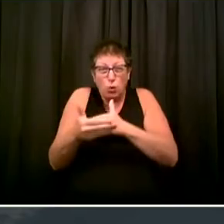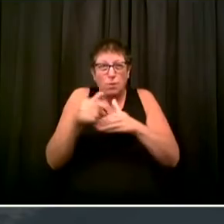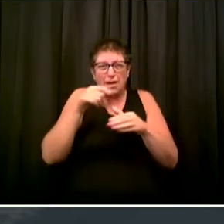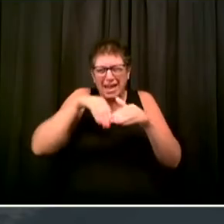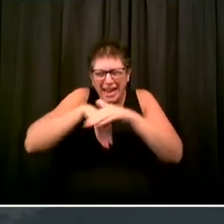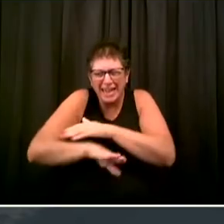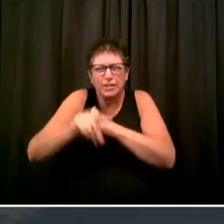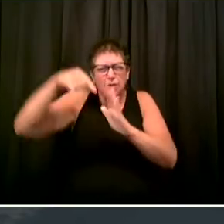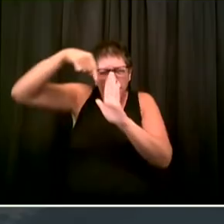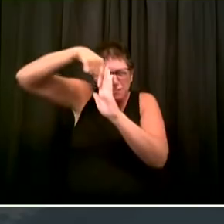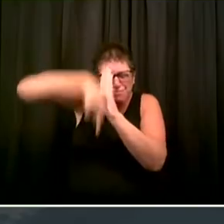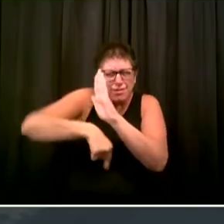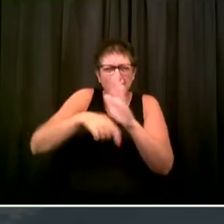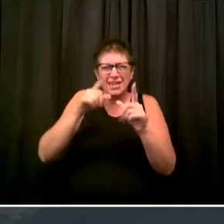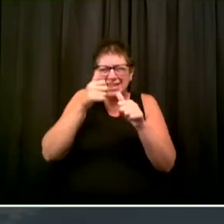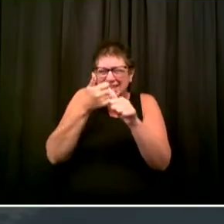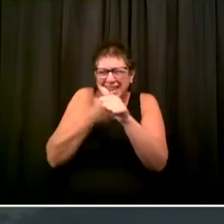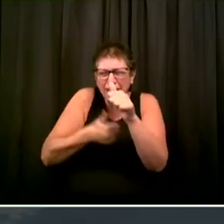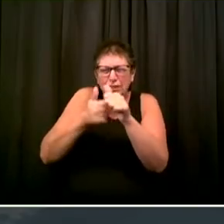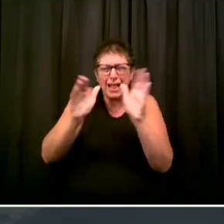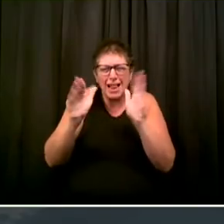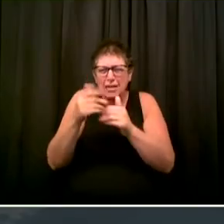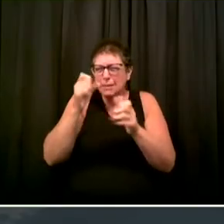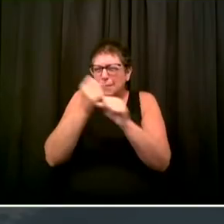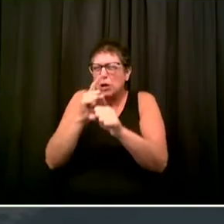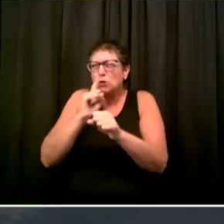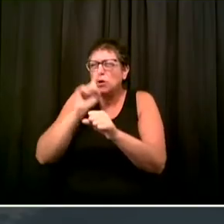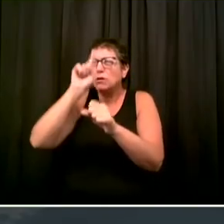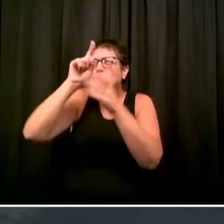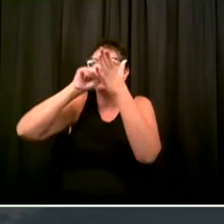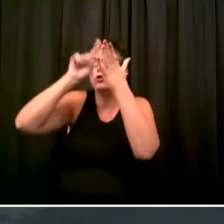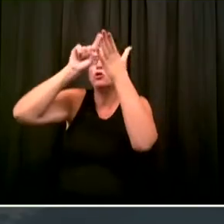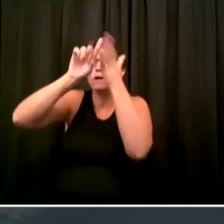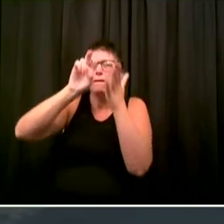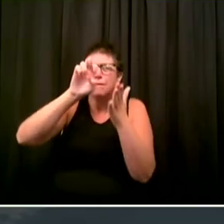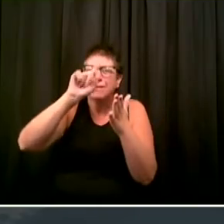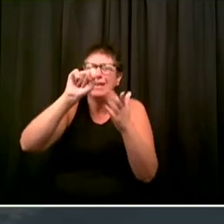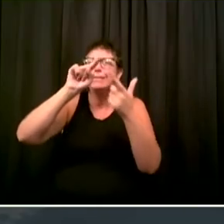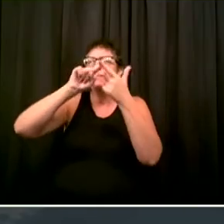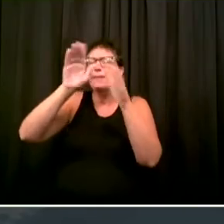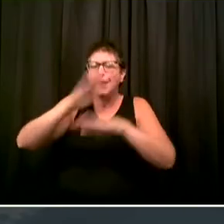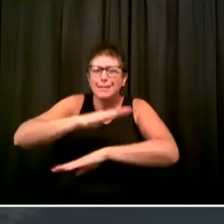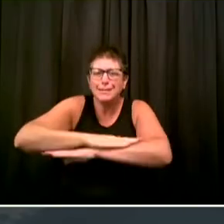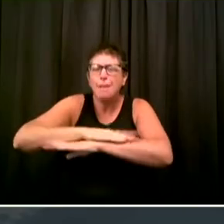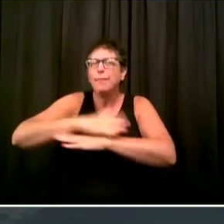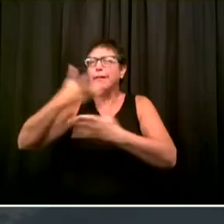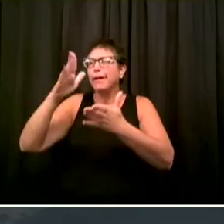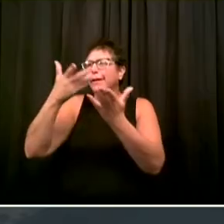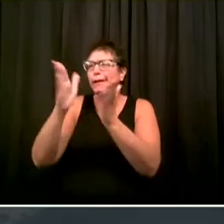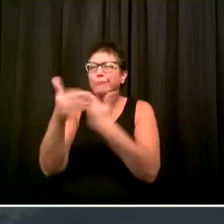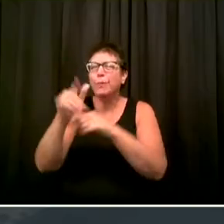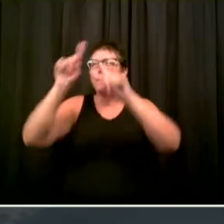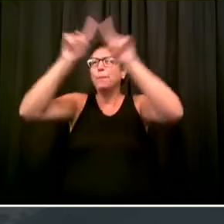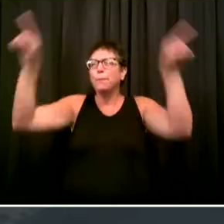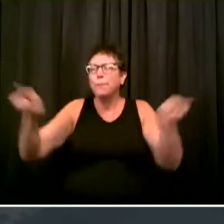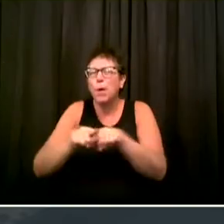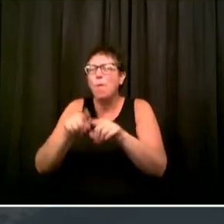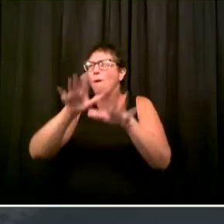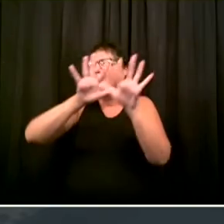CLEAR, CHECKING NOT JTUSE EVRY SCHOOL BUT EVERY CLASSROOM. ENGINEERS AND OTHER EXPERTS